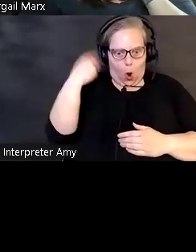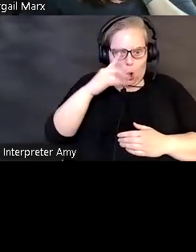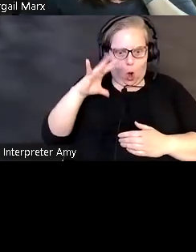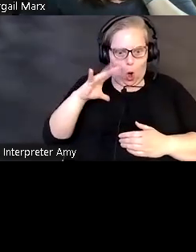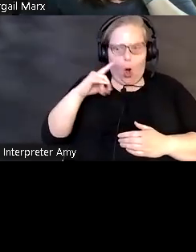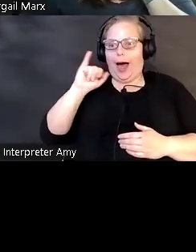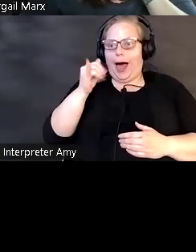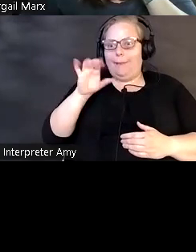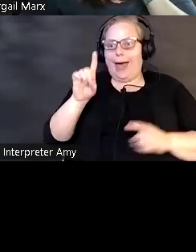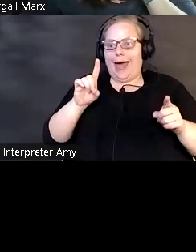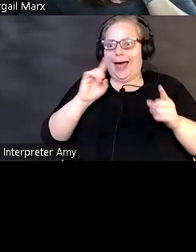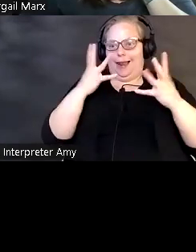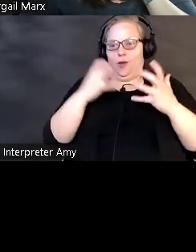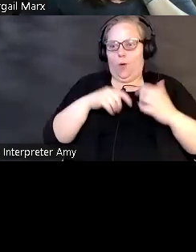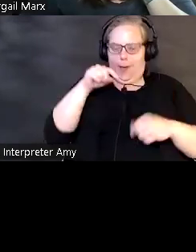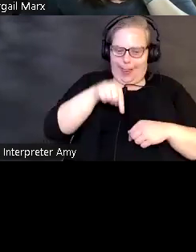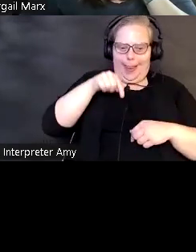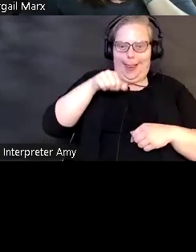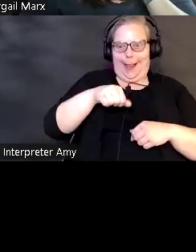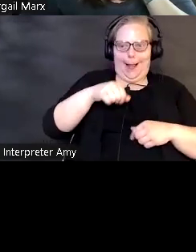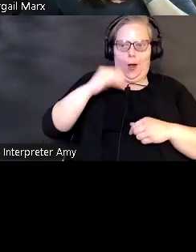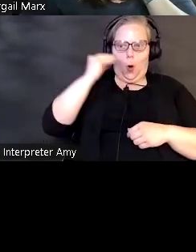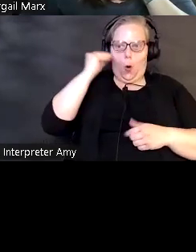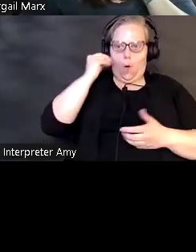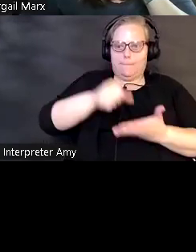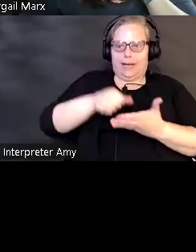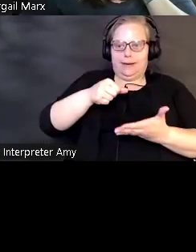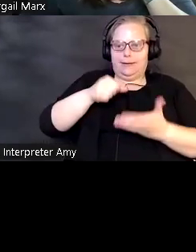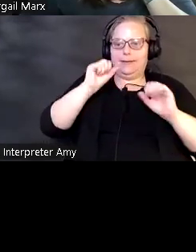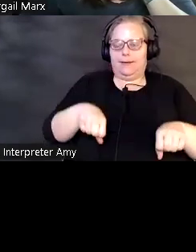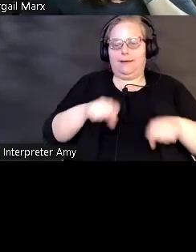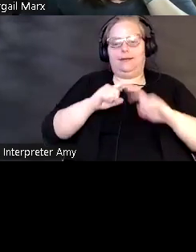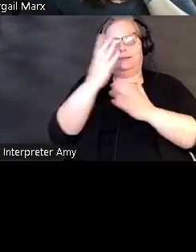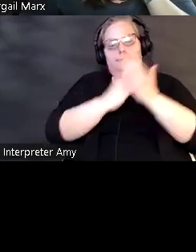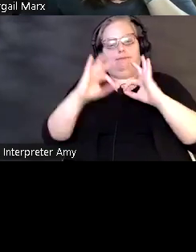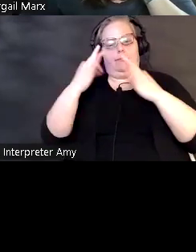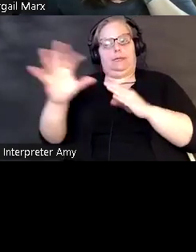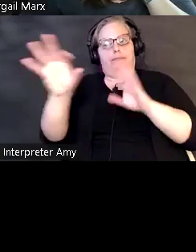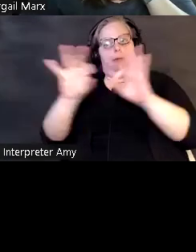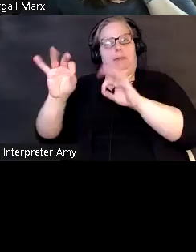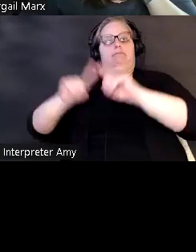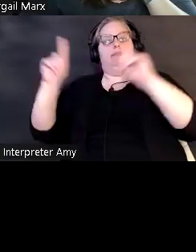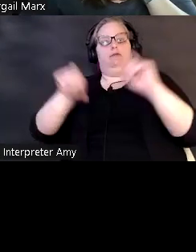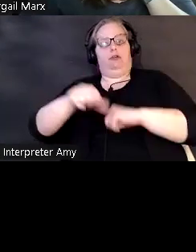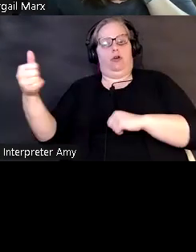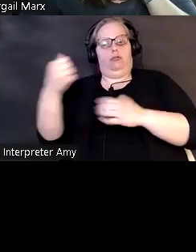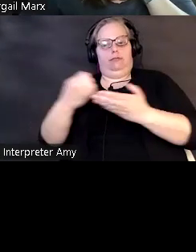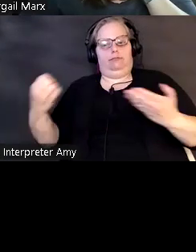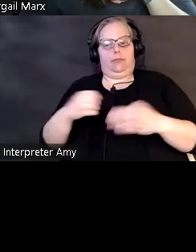button, so some families choose to go with some of the companies' other devices like an I-110.